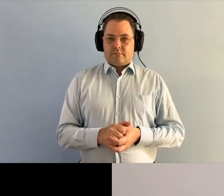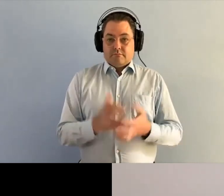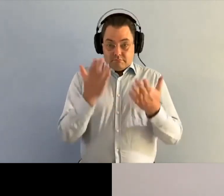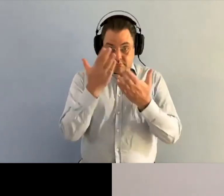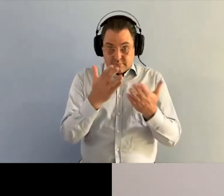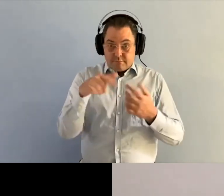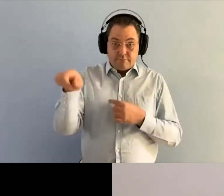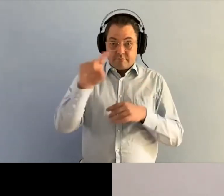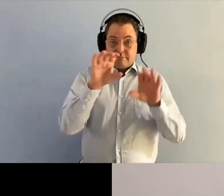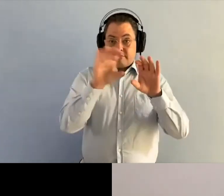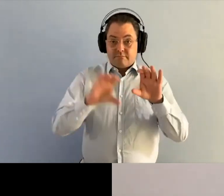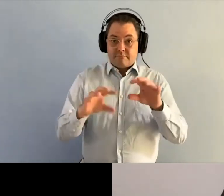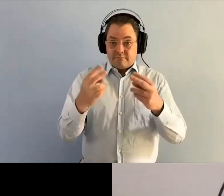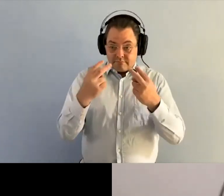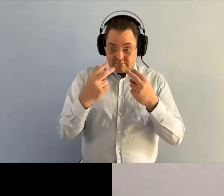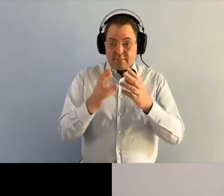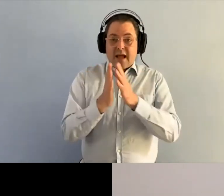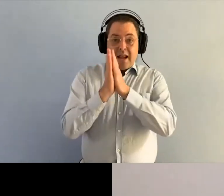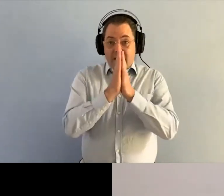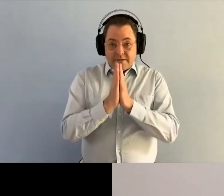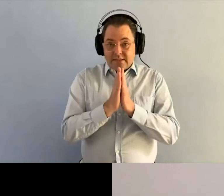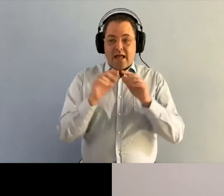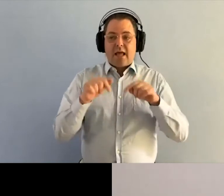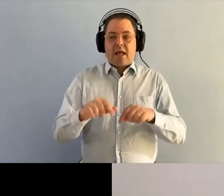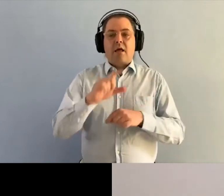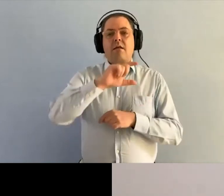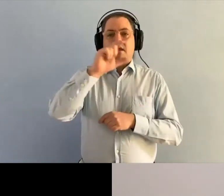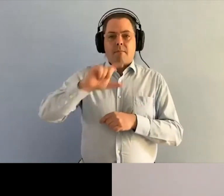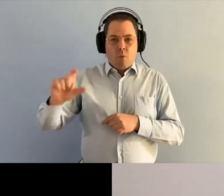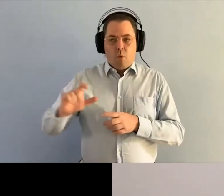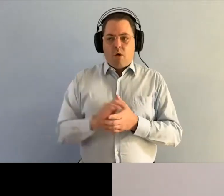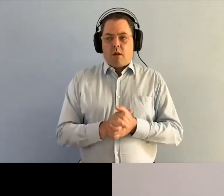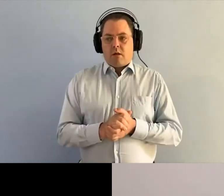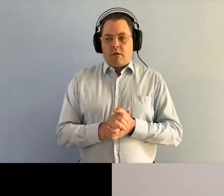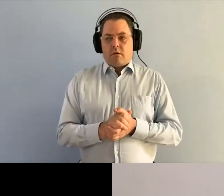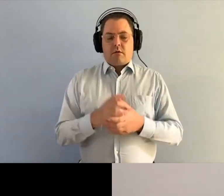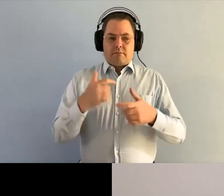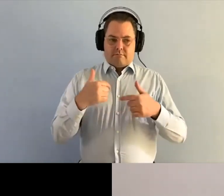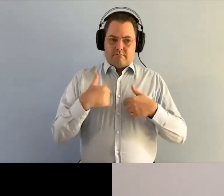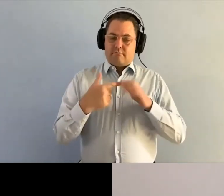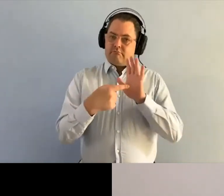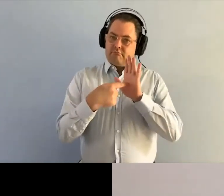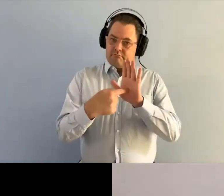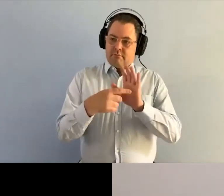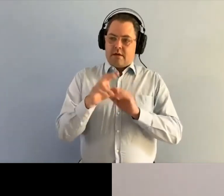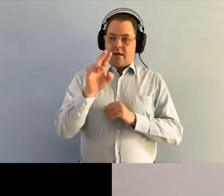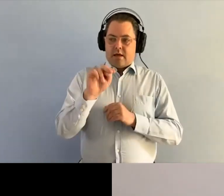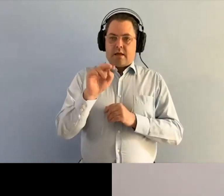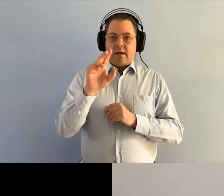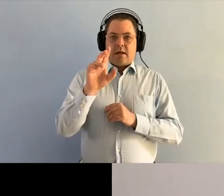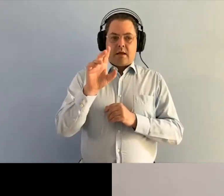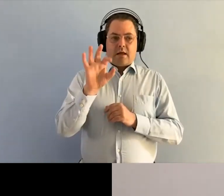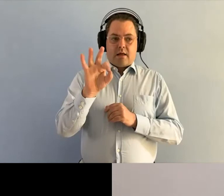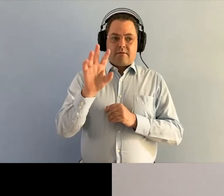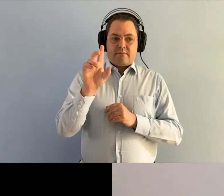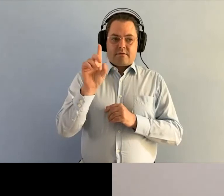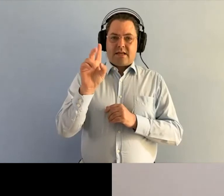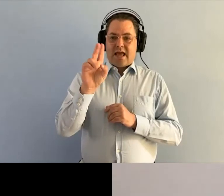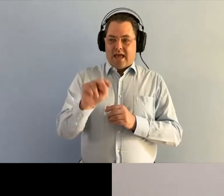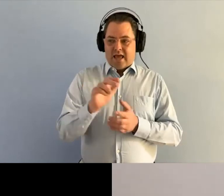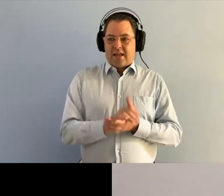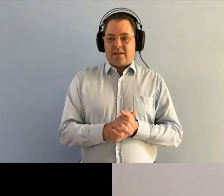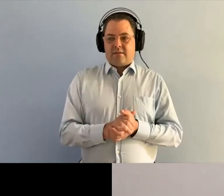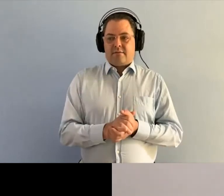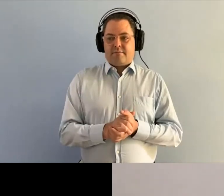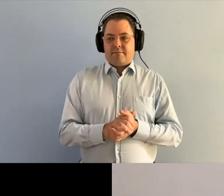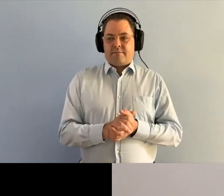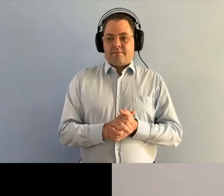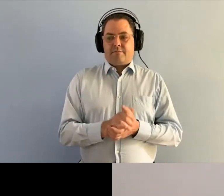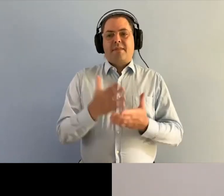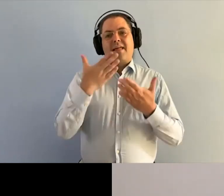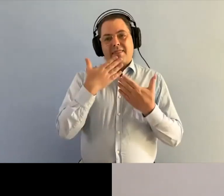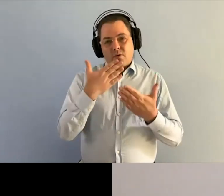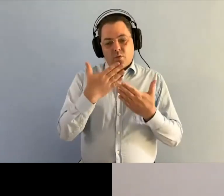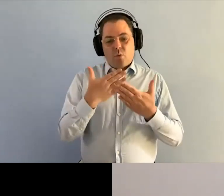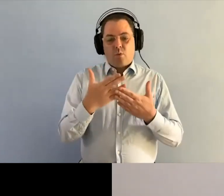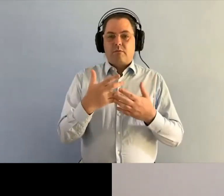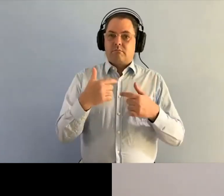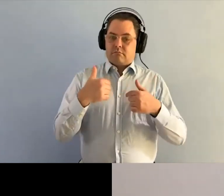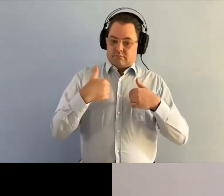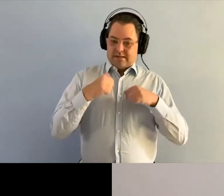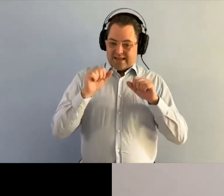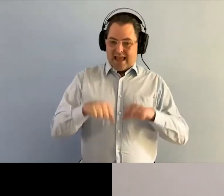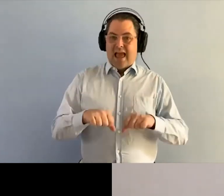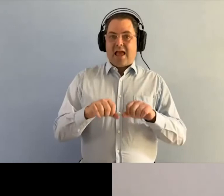. >> MITRAL LAL SHARMA: (Speaking